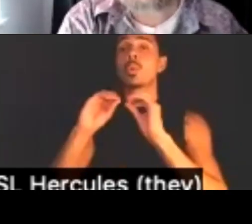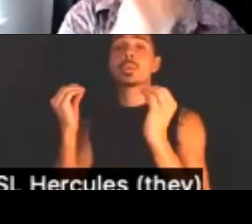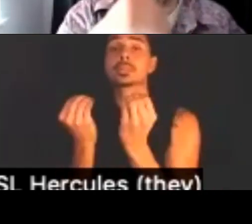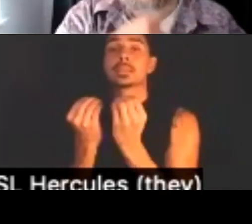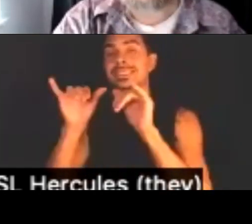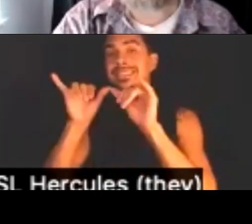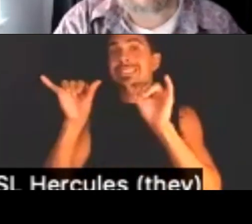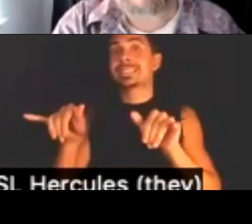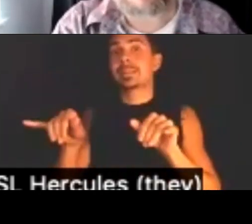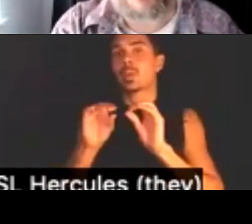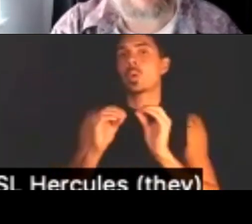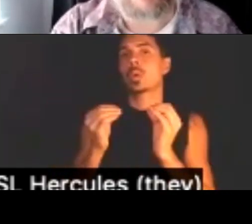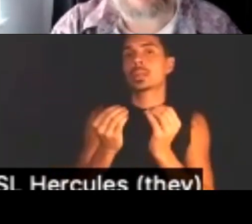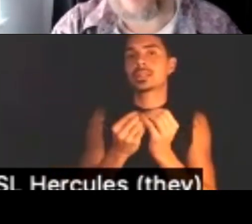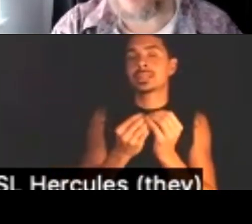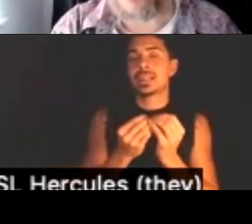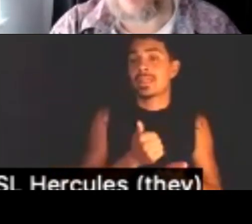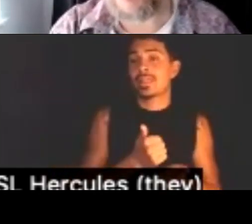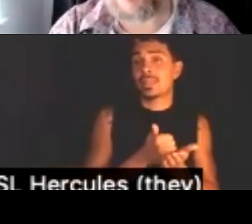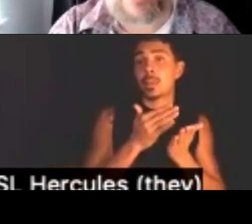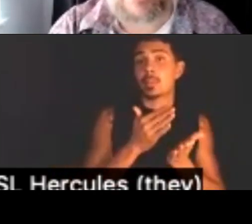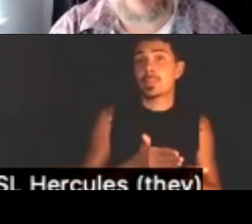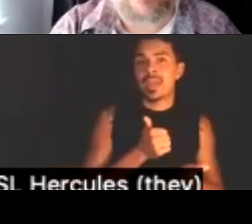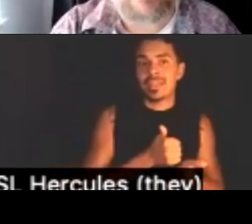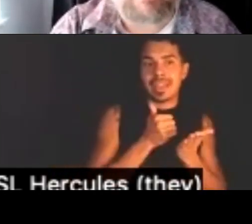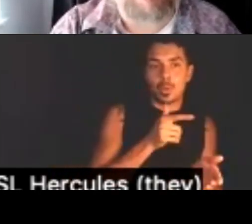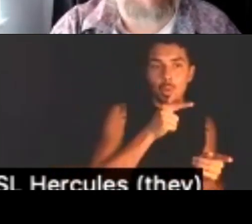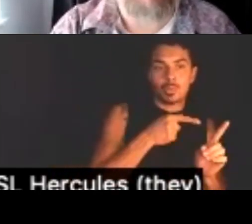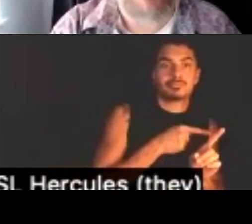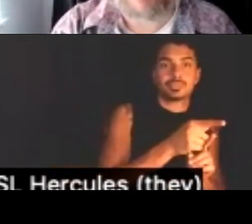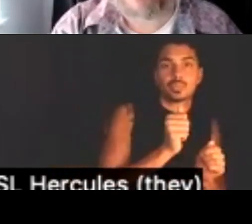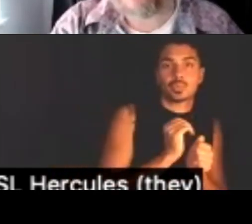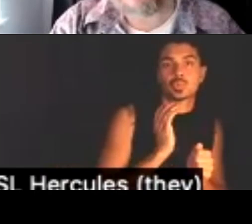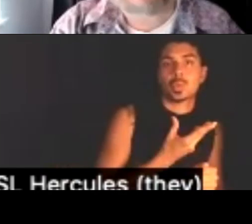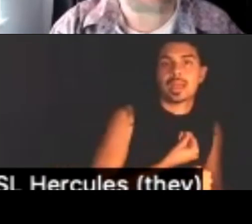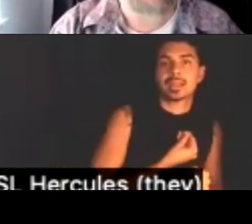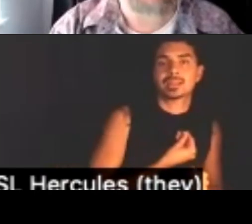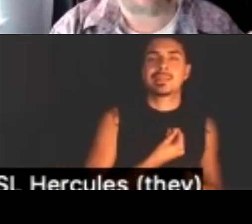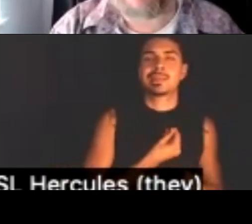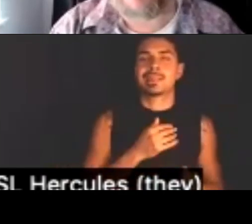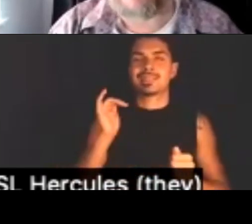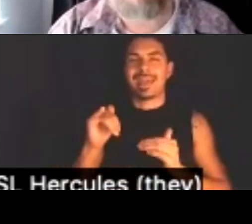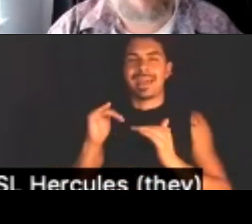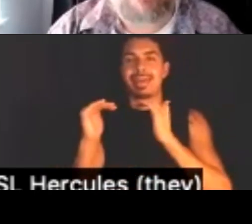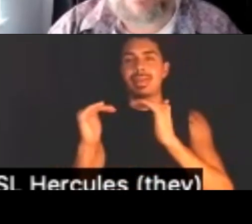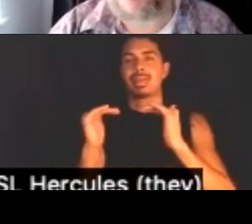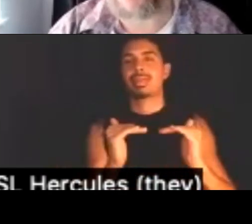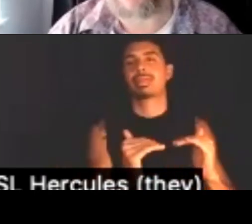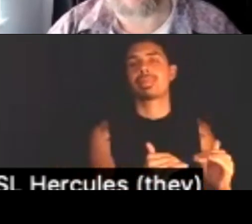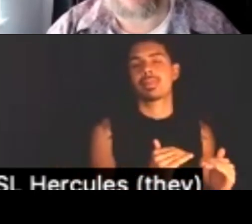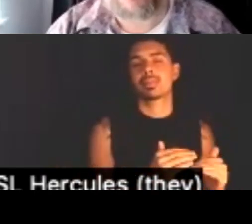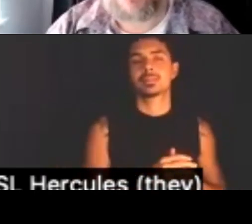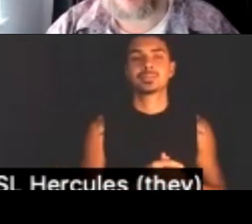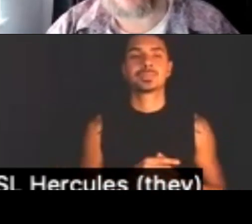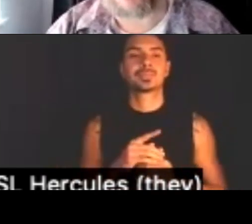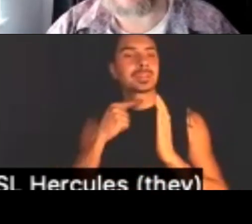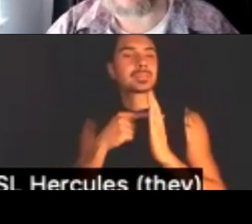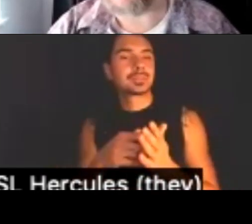and how that then passes down to the trans clients who are accessing care. Systems like hospitals or inpatient services,